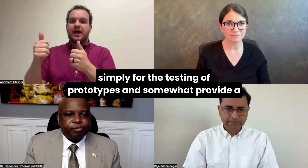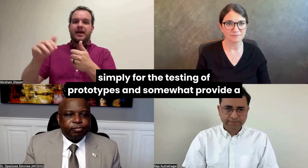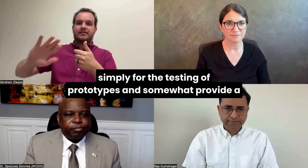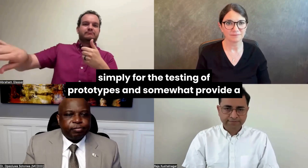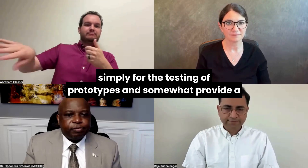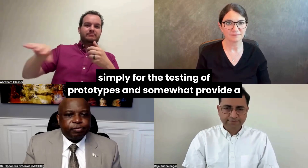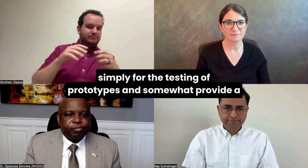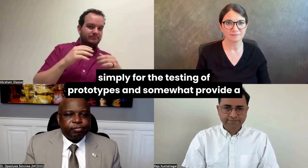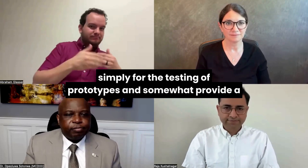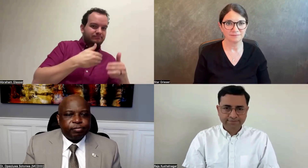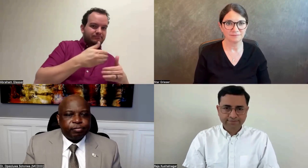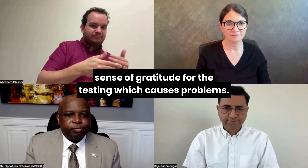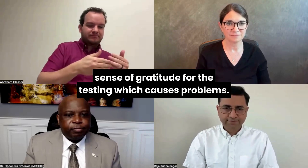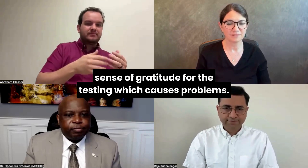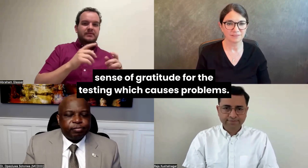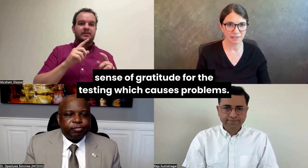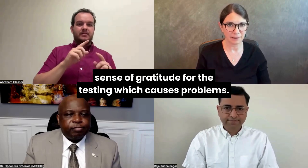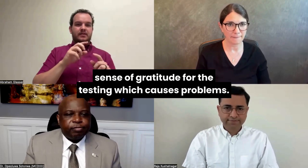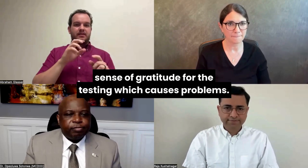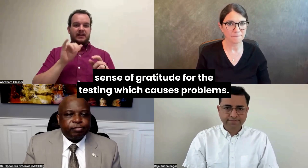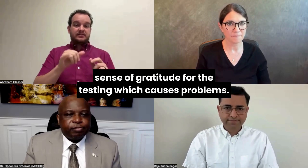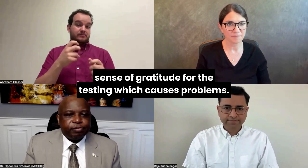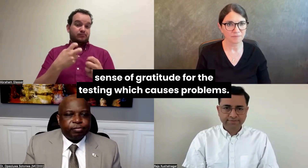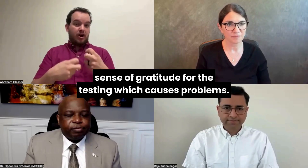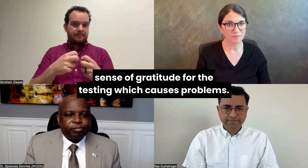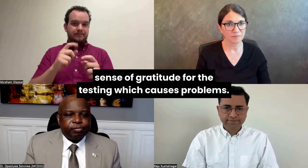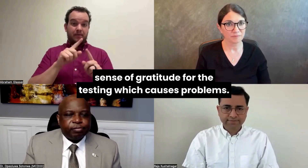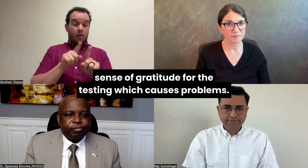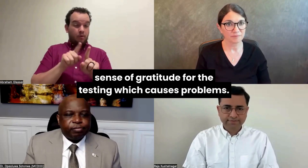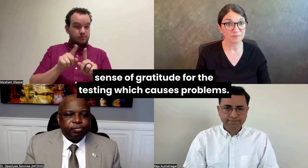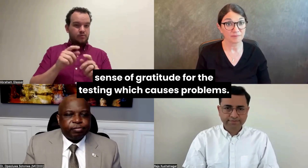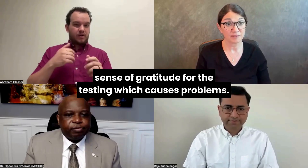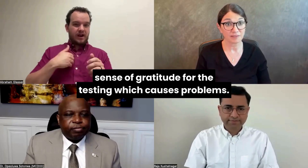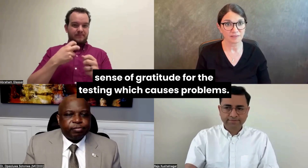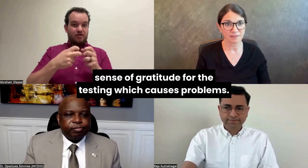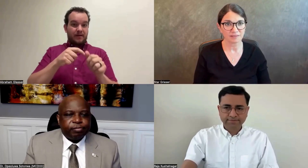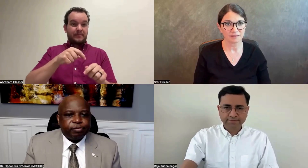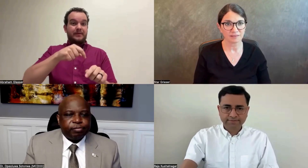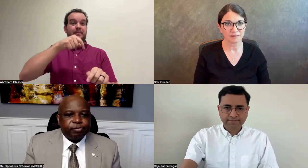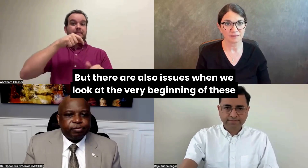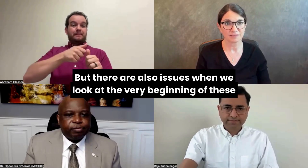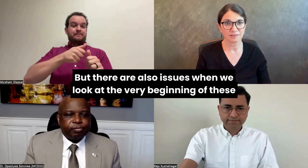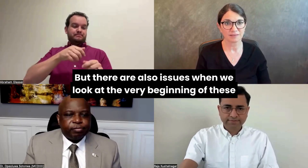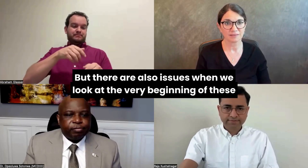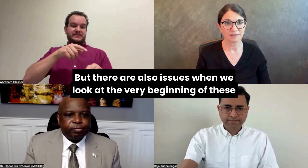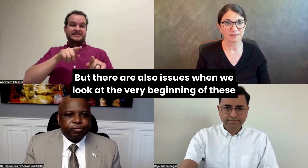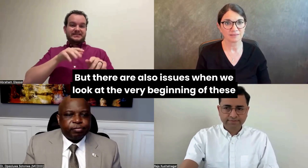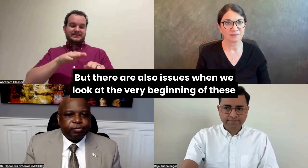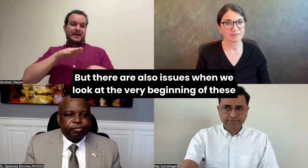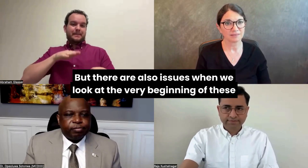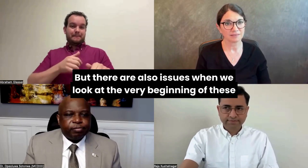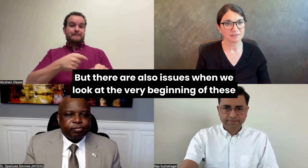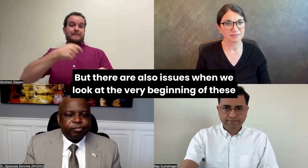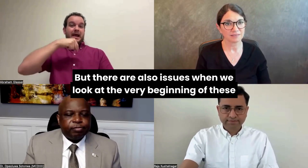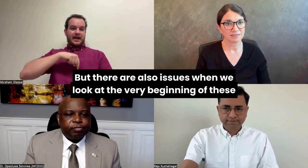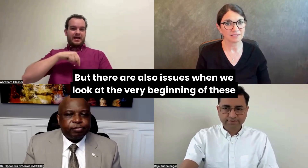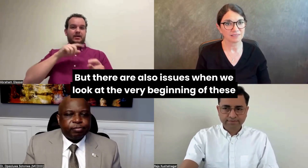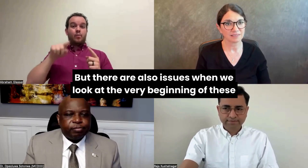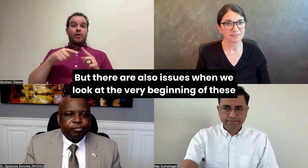sense of gratitude for the testing which causes problems. But there are also issues when we look at the very beginning of these